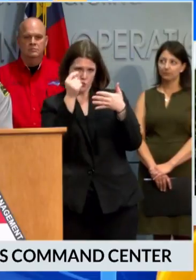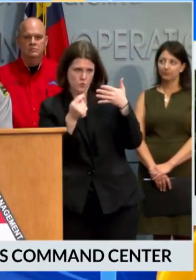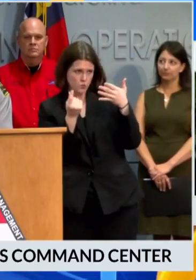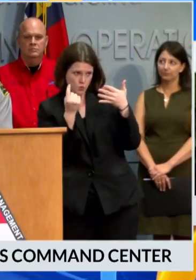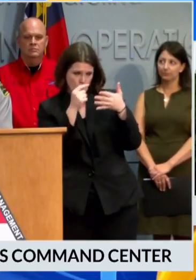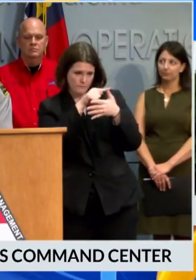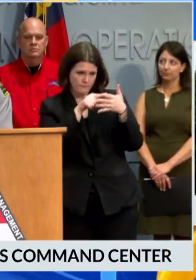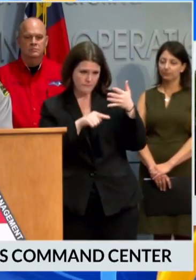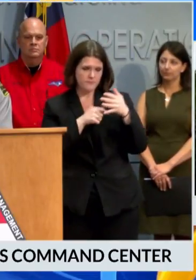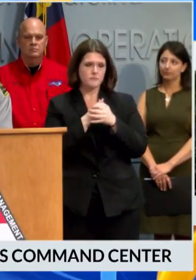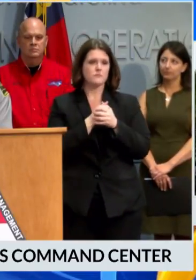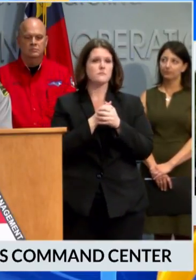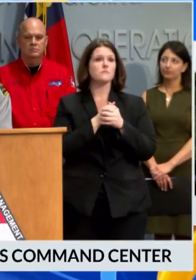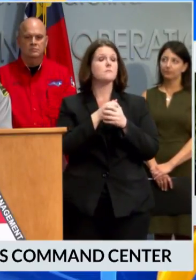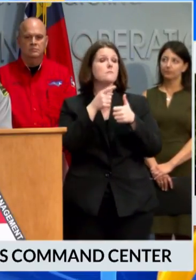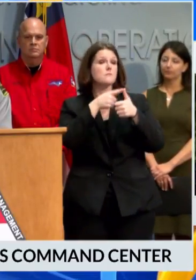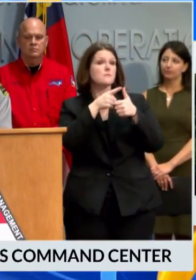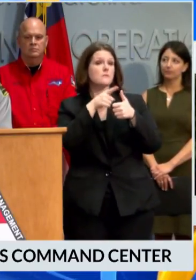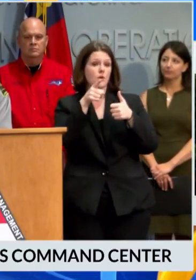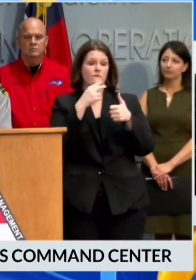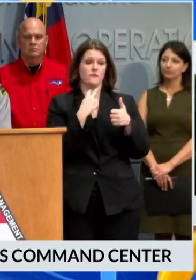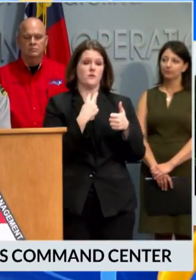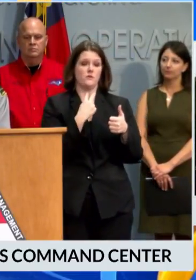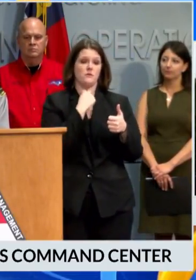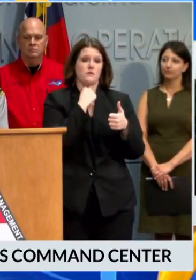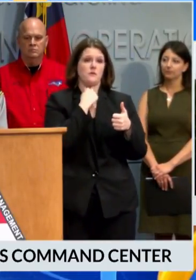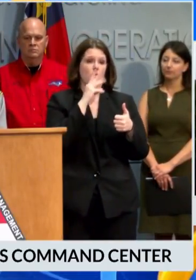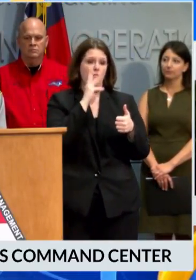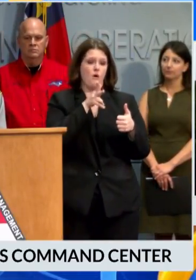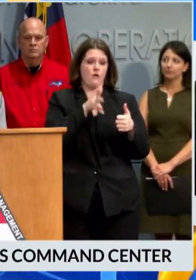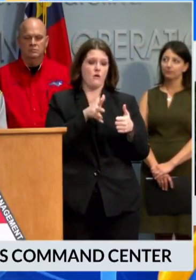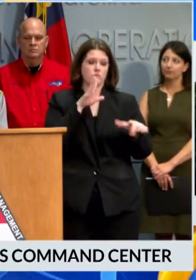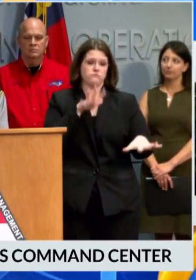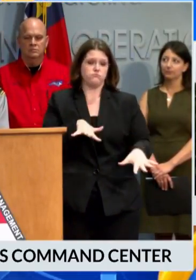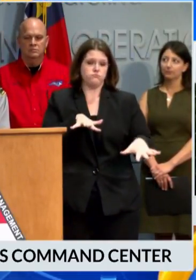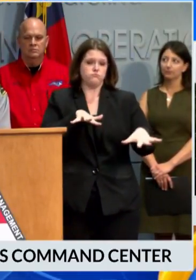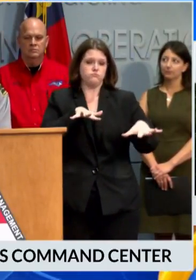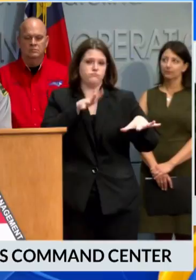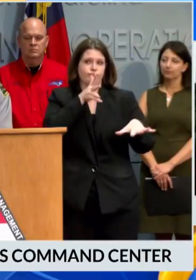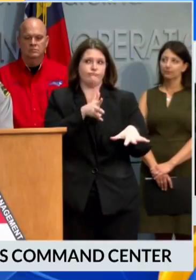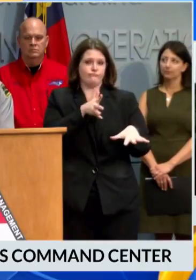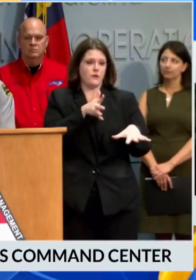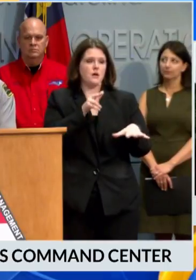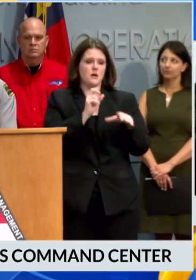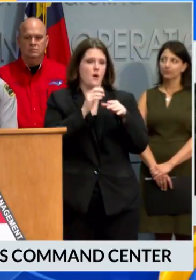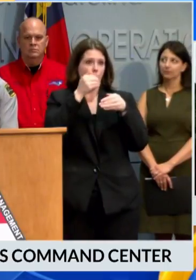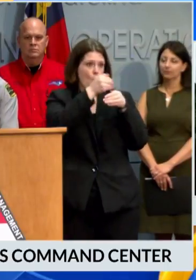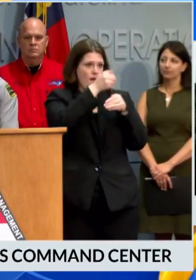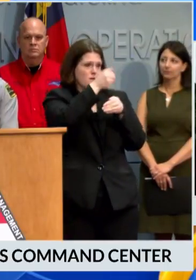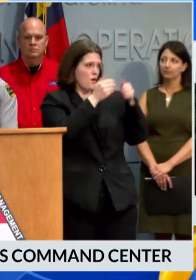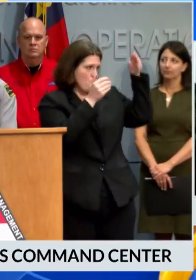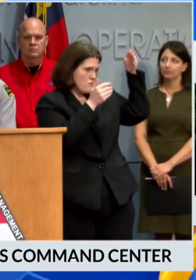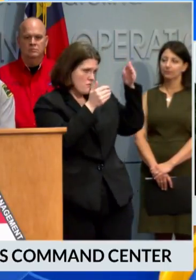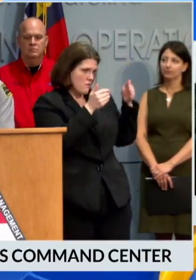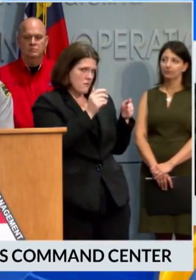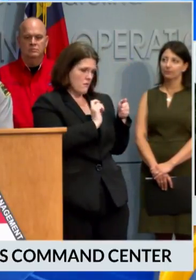IF YOU FIND YOURSELF IN A FLOODED ROADWAY SCENARIO, WE ENCOURAGE YOU TO FOLLOW THE FOLLOWING TIPS.